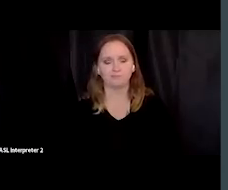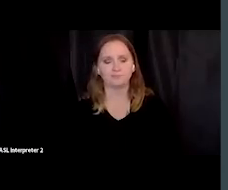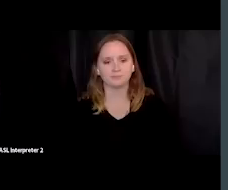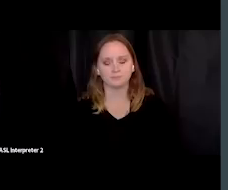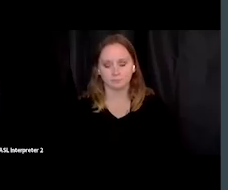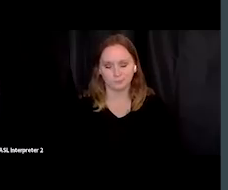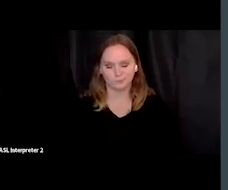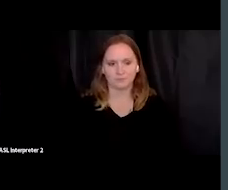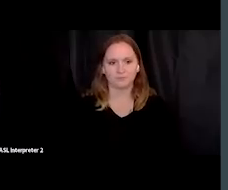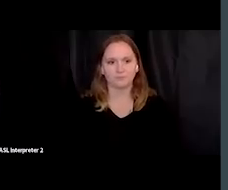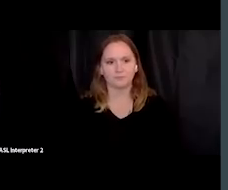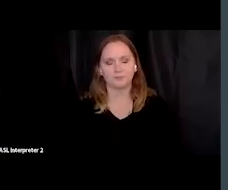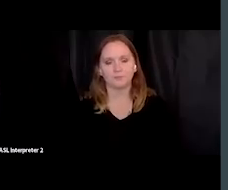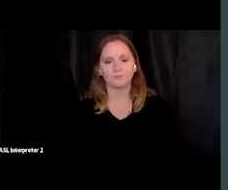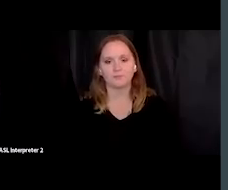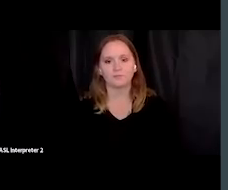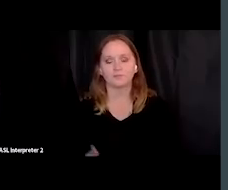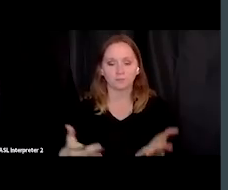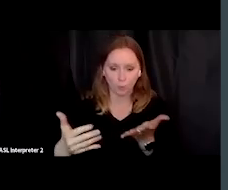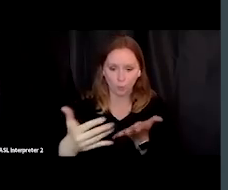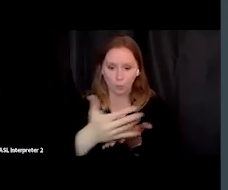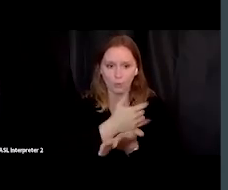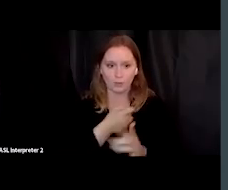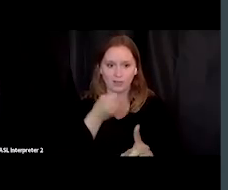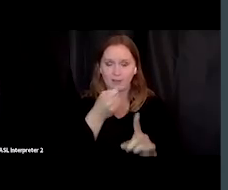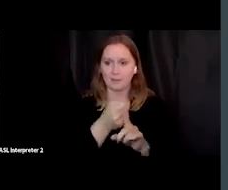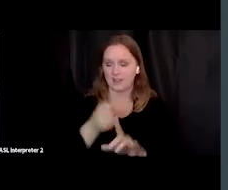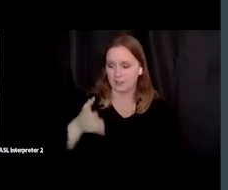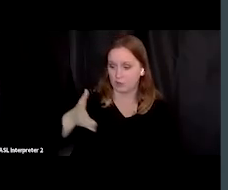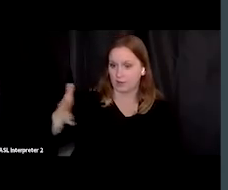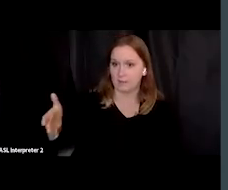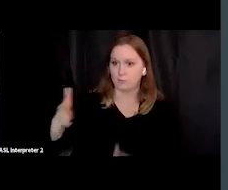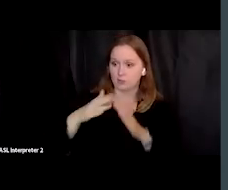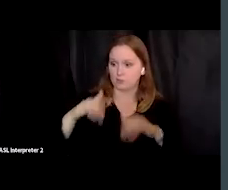And our hoarding can also impact neighbors. And so when someone's hoarding situation becomes really